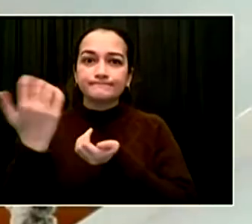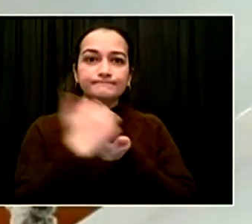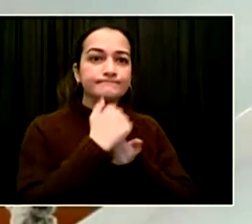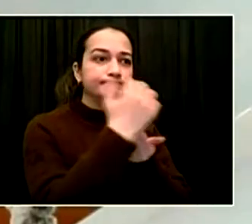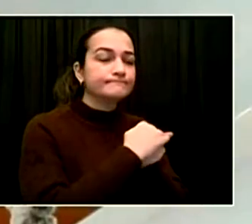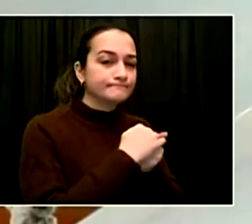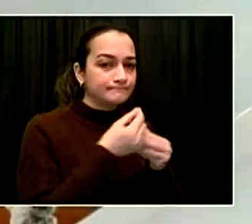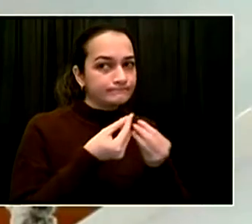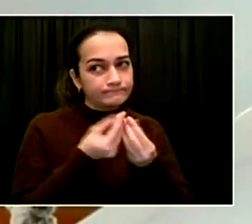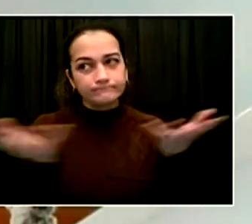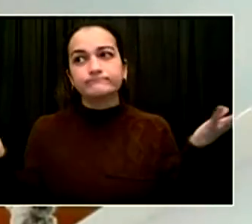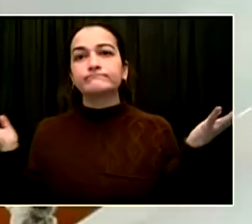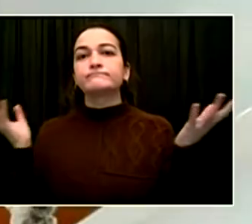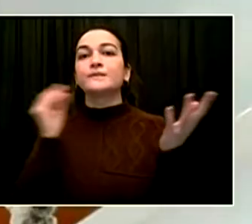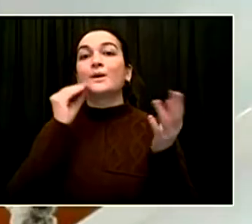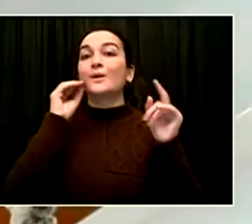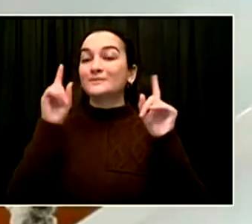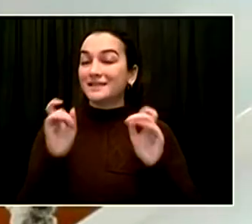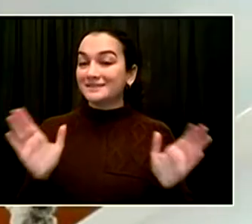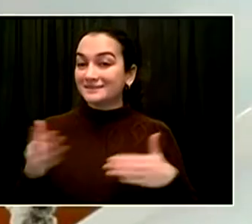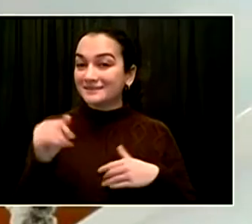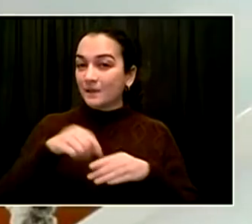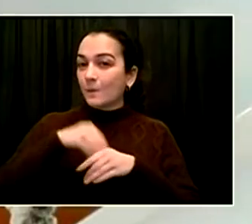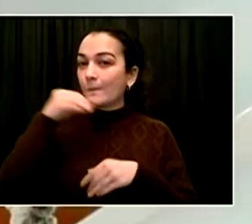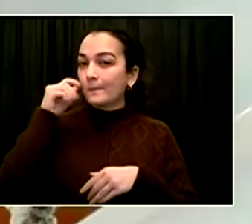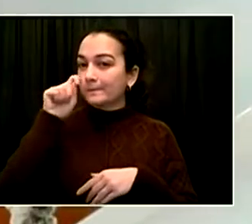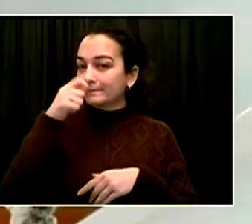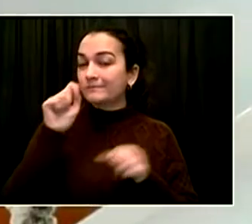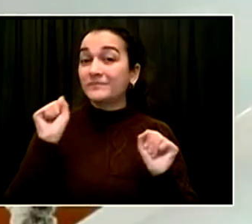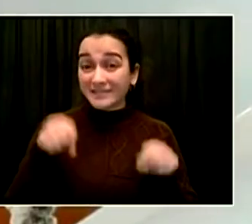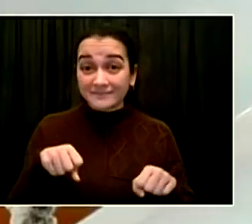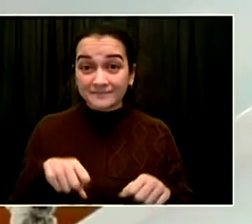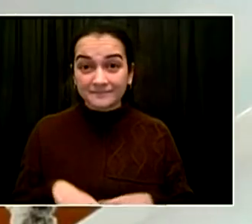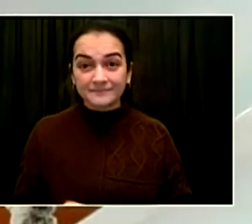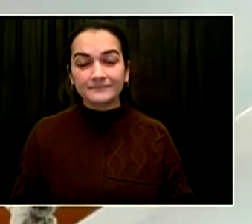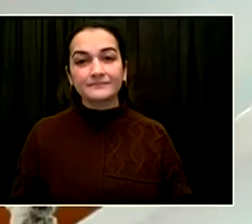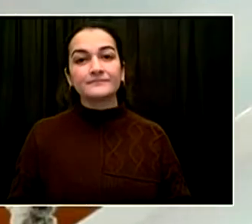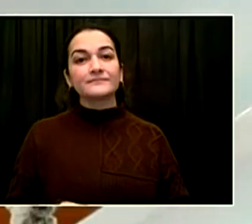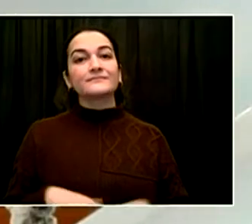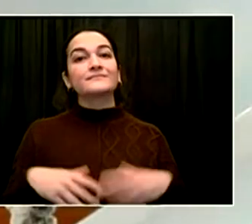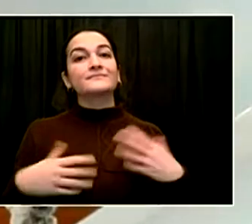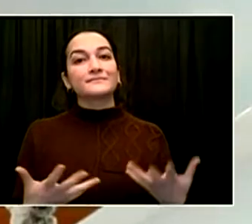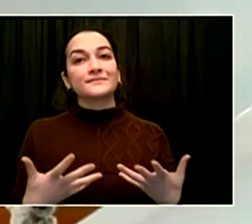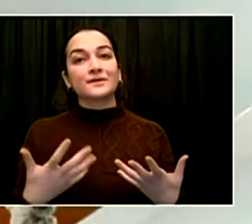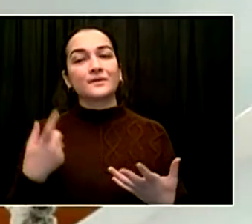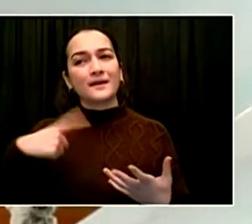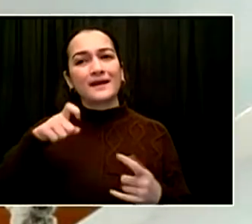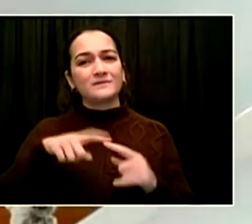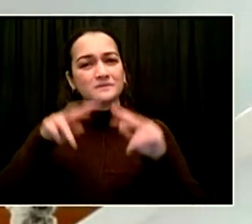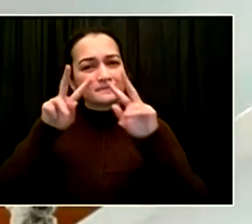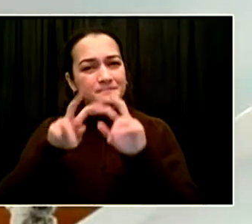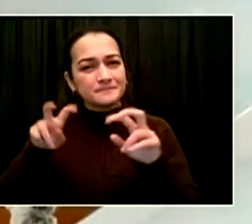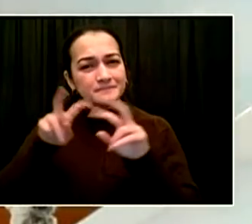TO LOOK AT THE NUMBER OF OVERALL TESTS BEING DONE BUT ARE THEY BEING DONE EQUITABLY AND NEW YORK CITY I CAN SAY,